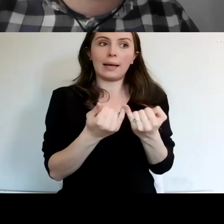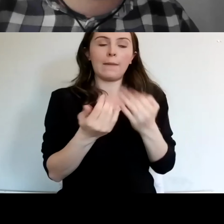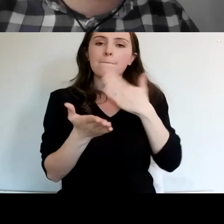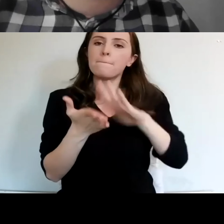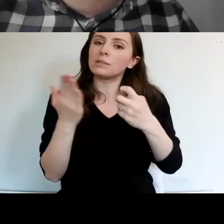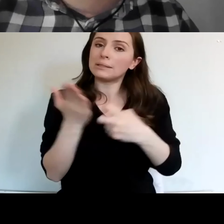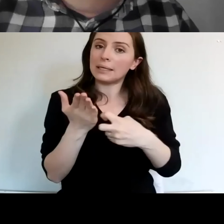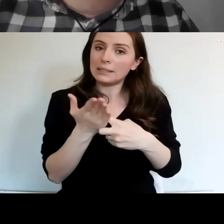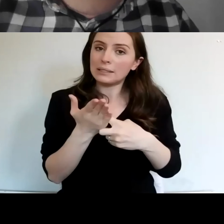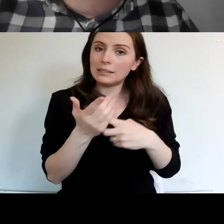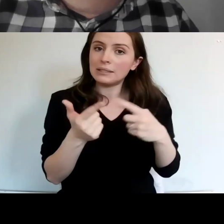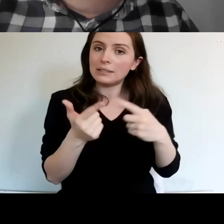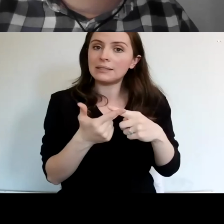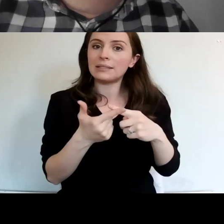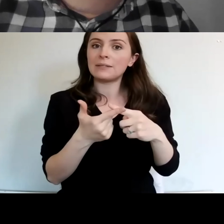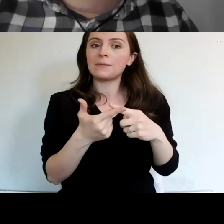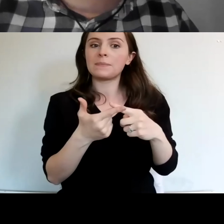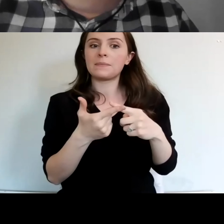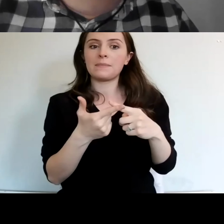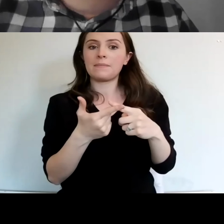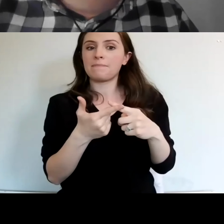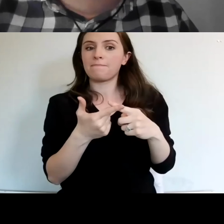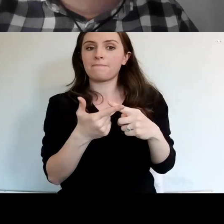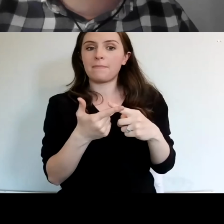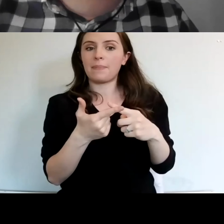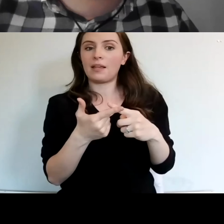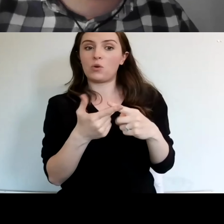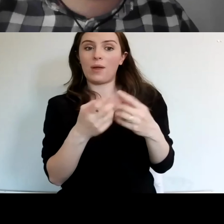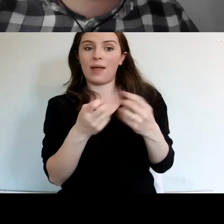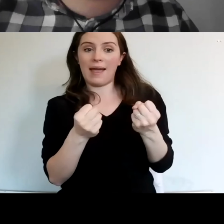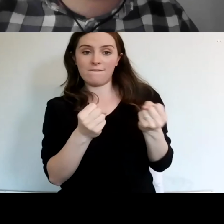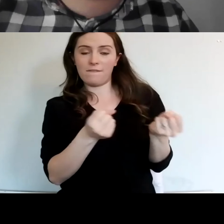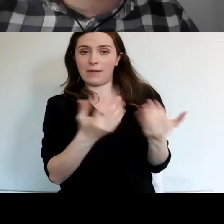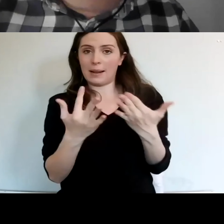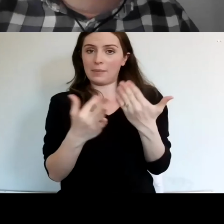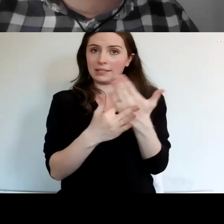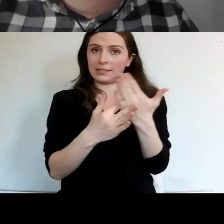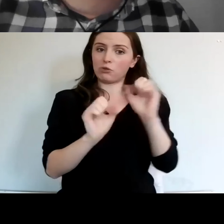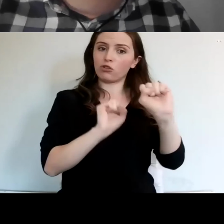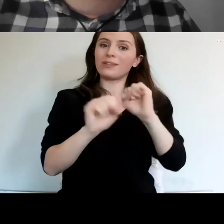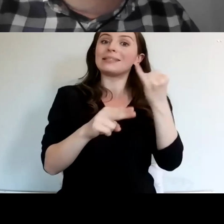availing of accessibility services within the venue and accessing content on offer.